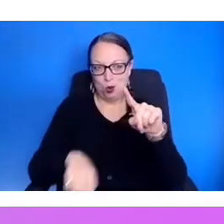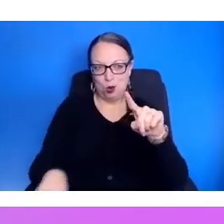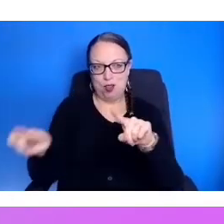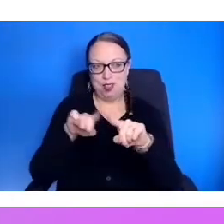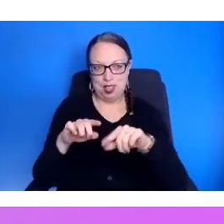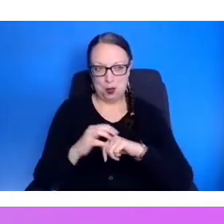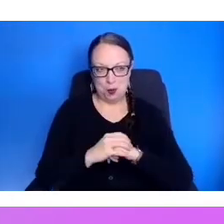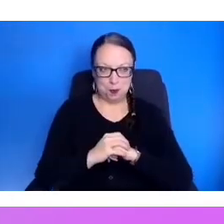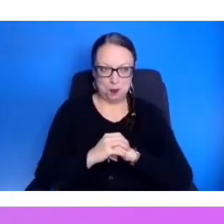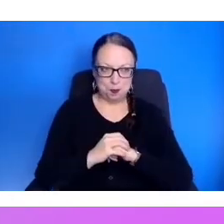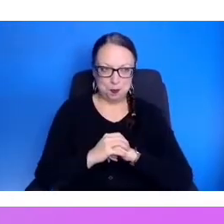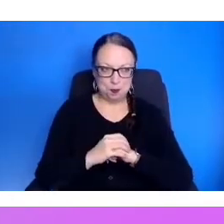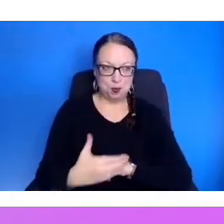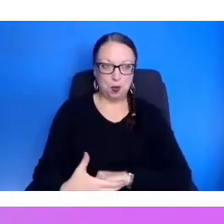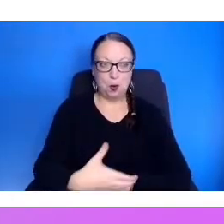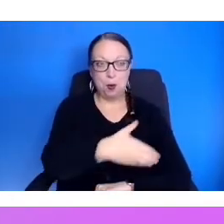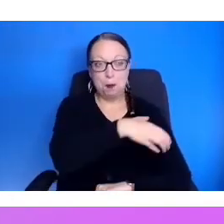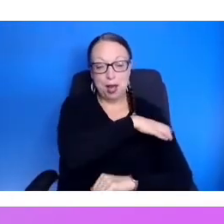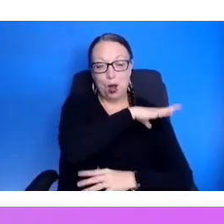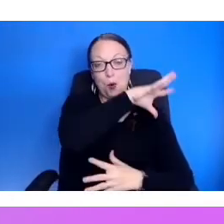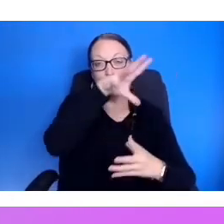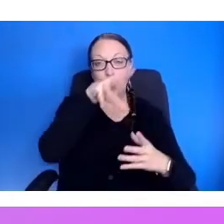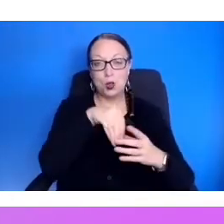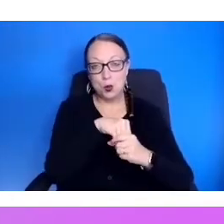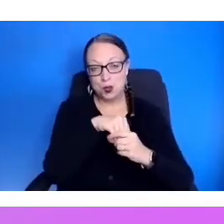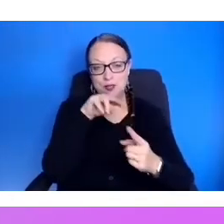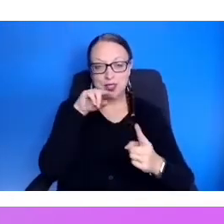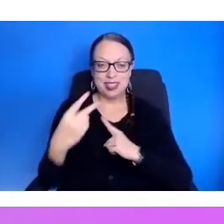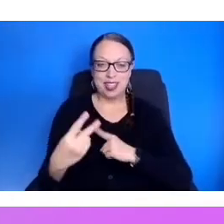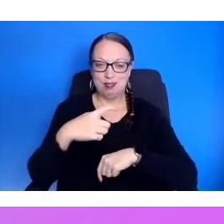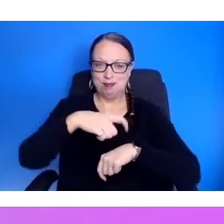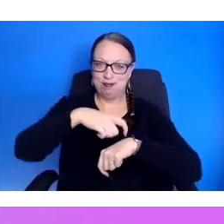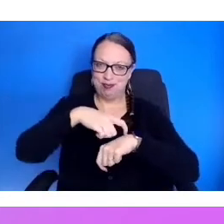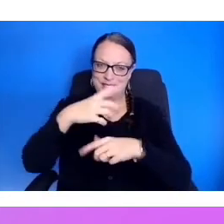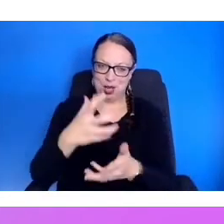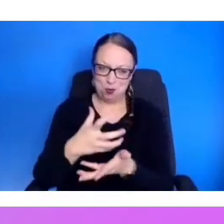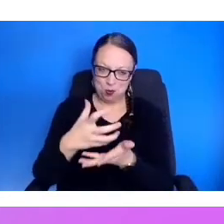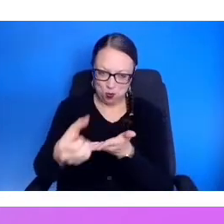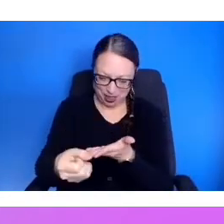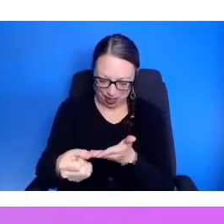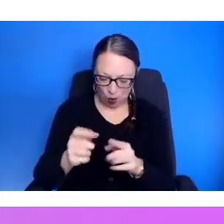So the power of inclusive insight we're coming to the end of our time here just to kind of sum this up